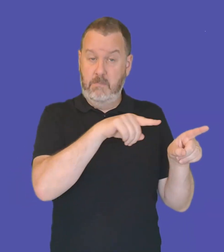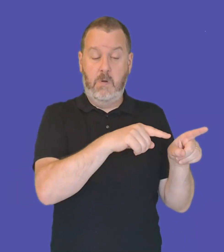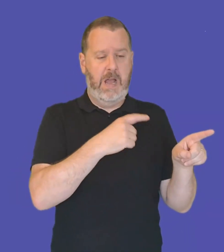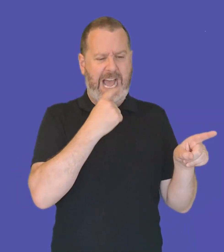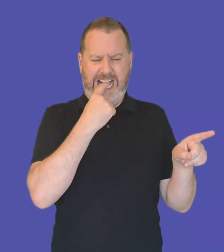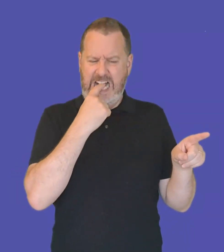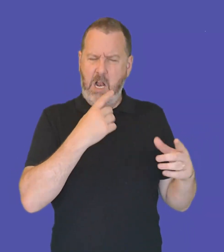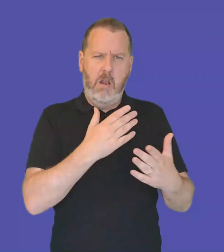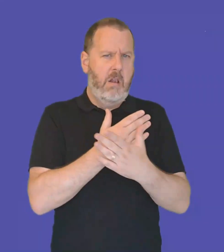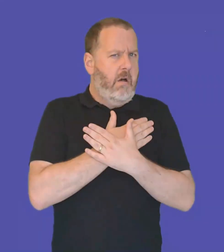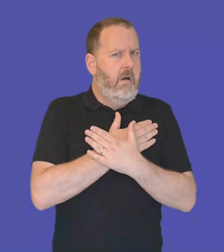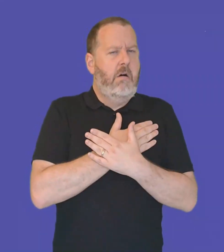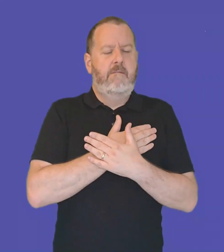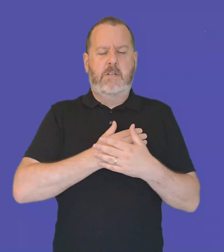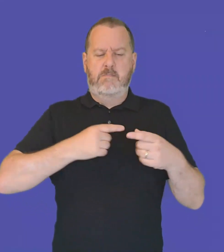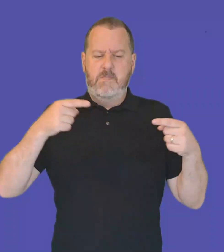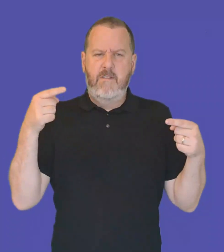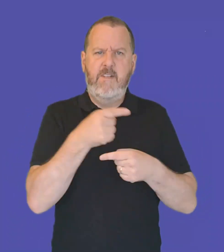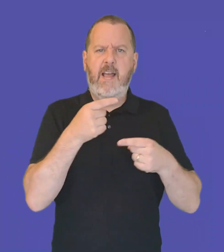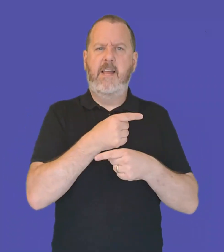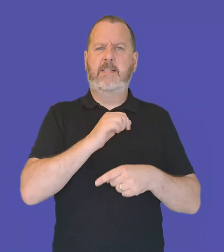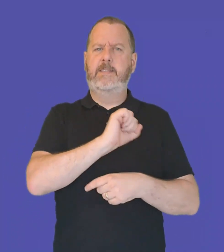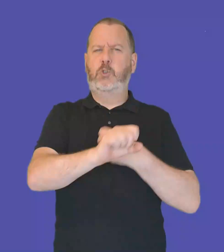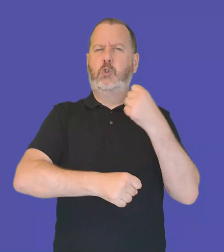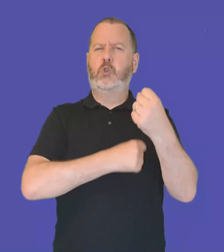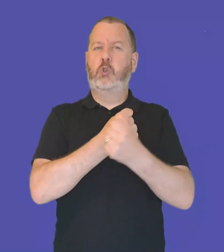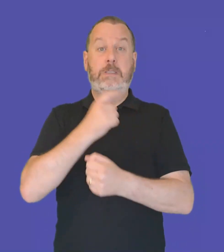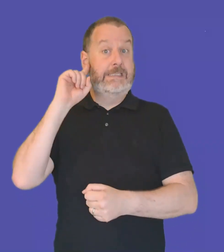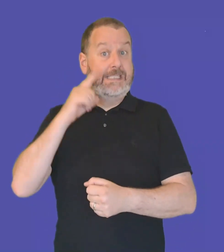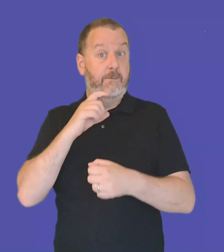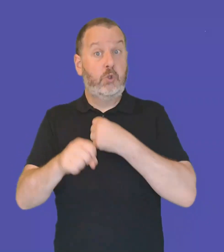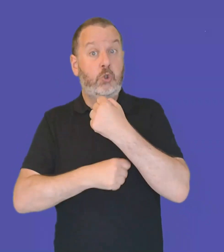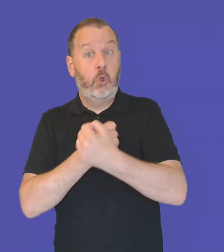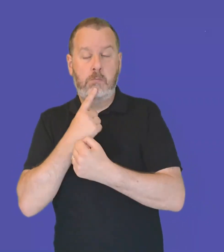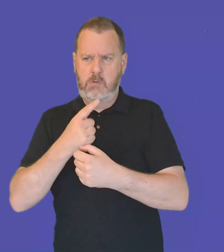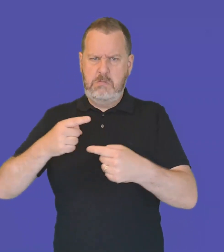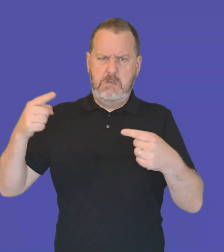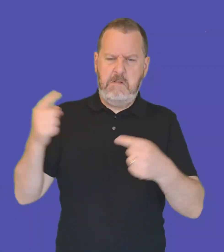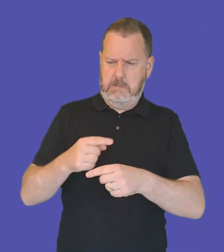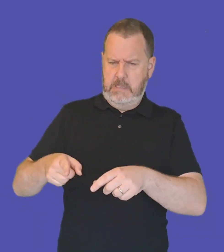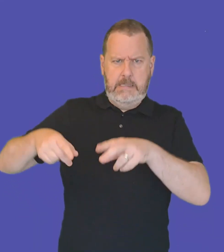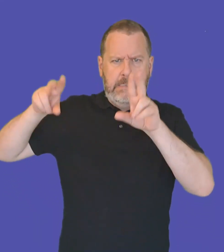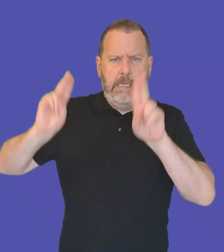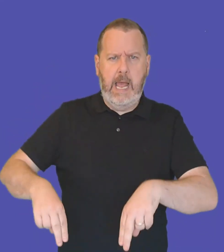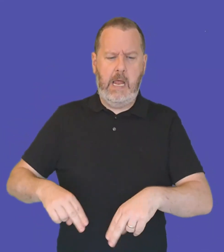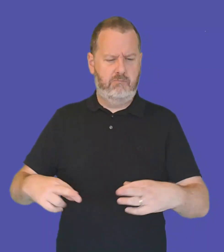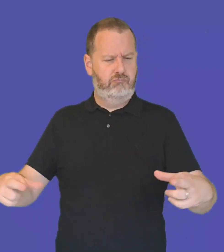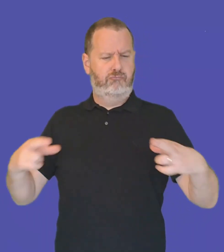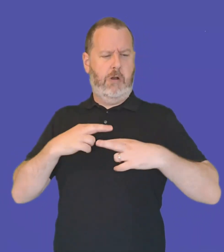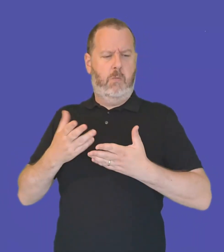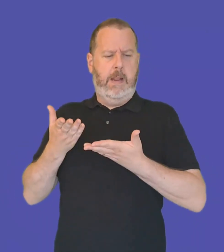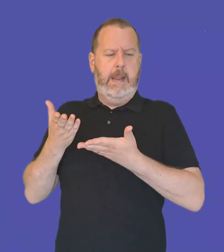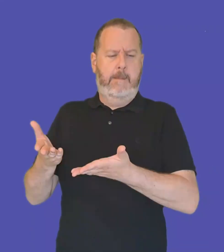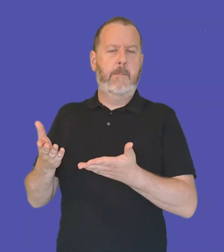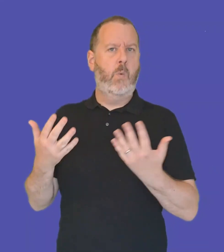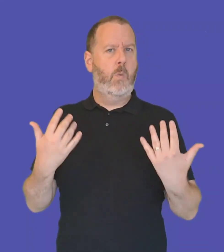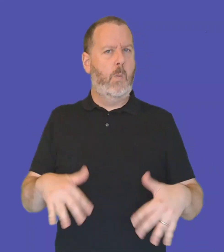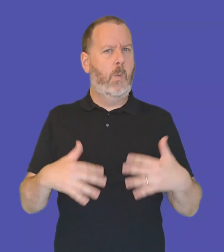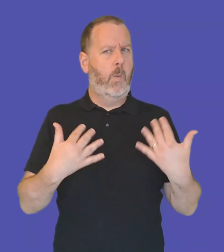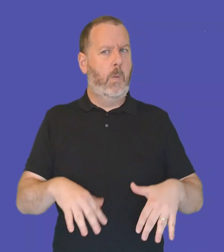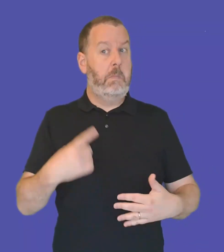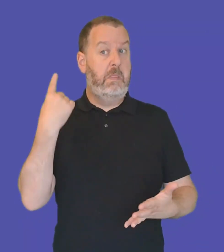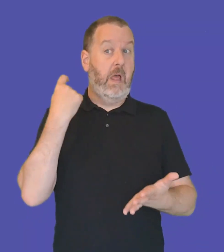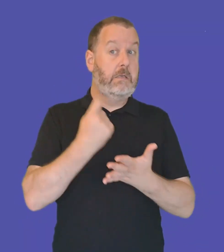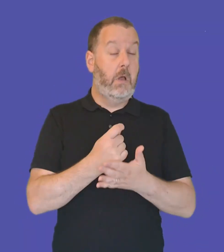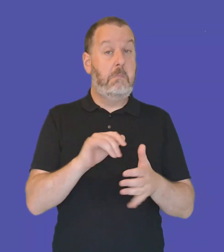and his defence of his Deaf son's abilities.